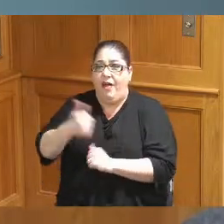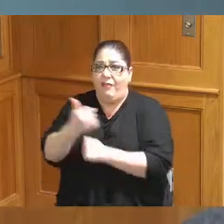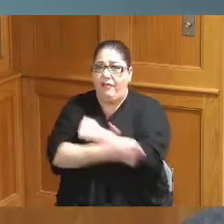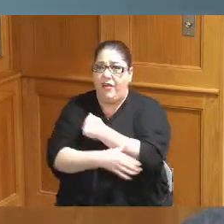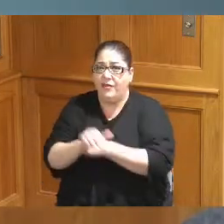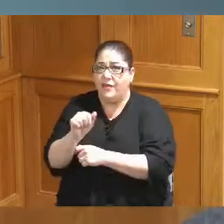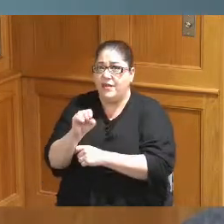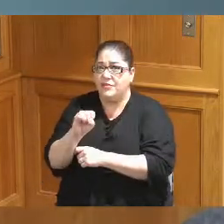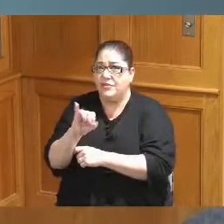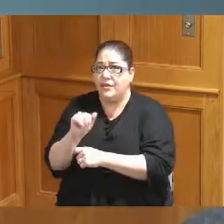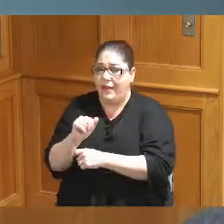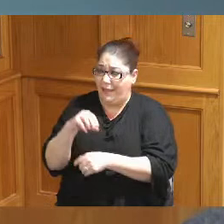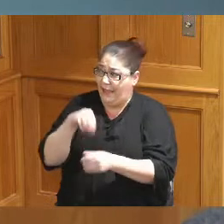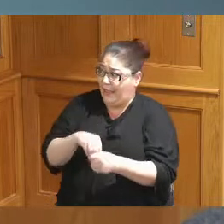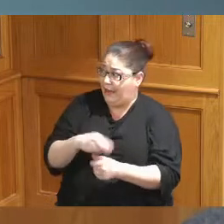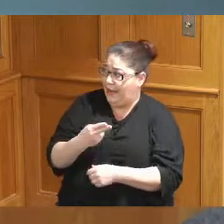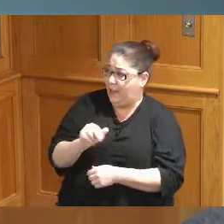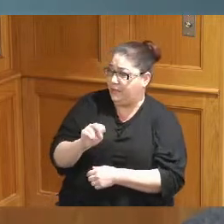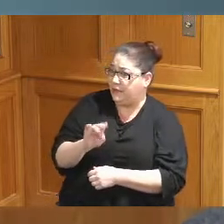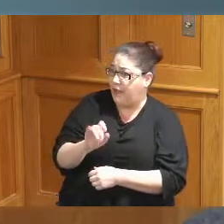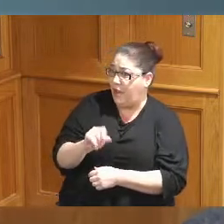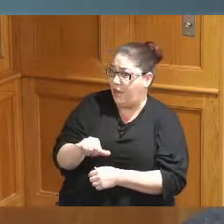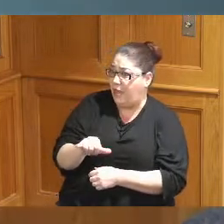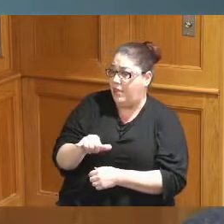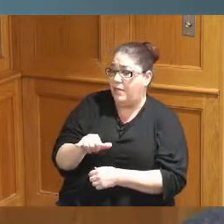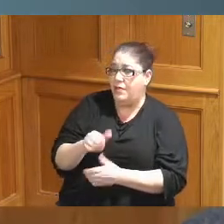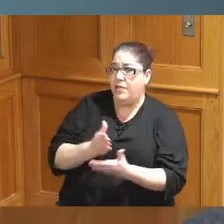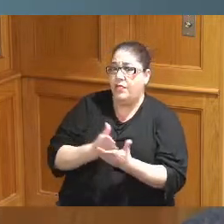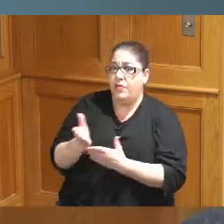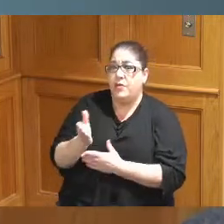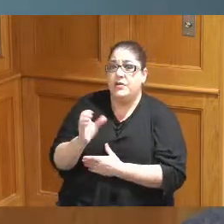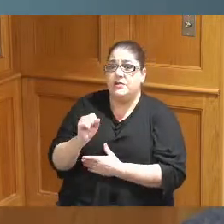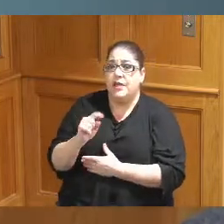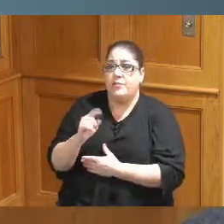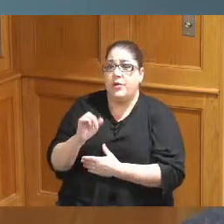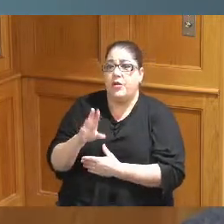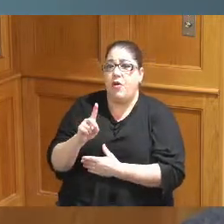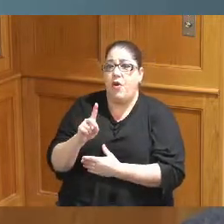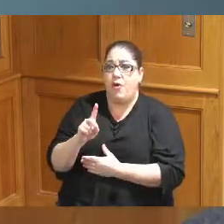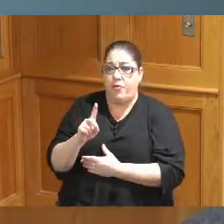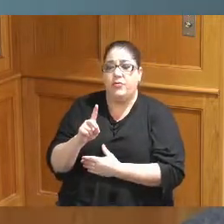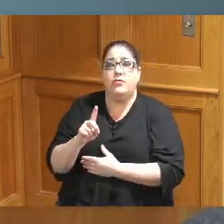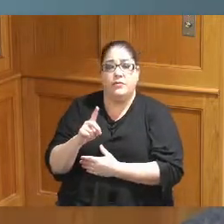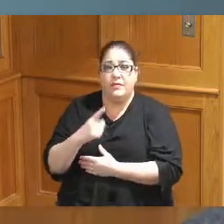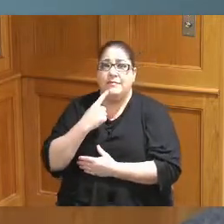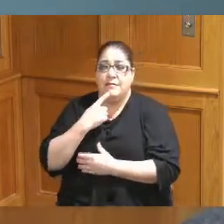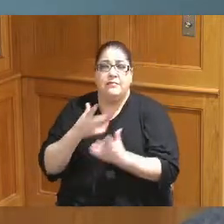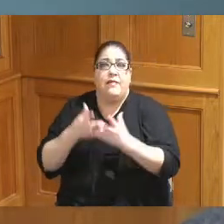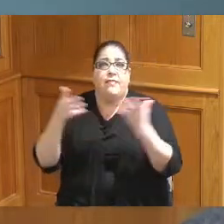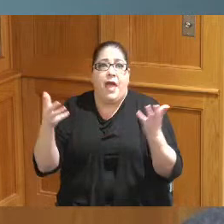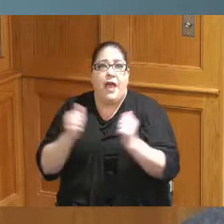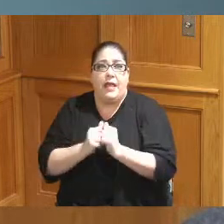Hamilton County through St. Bernard is competing I think it says a lot in the package and want to